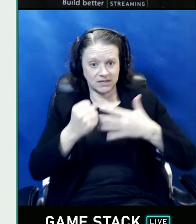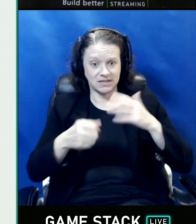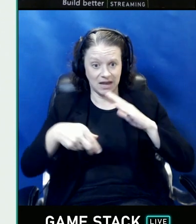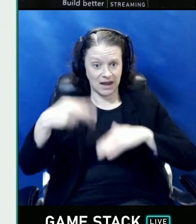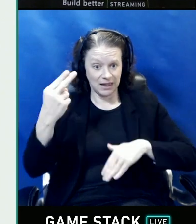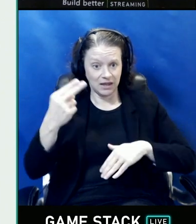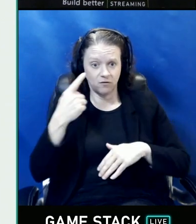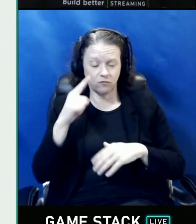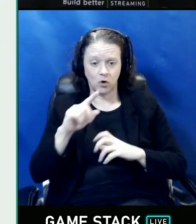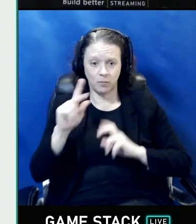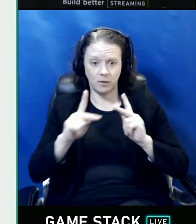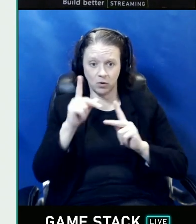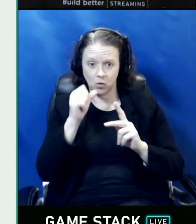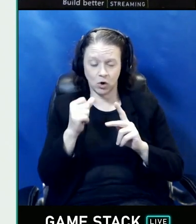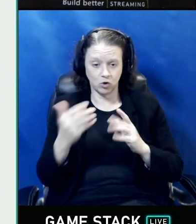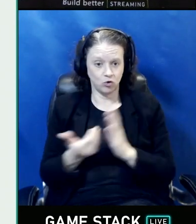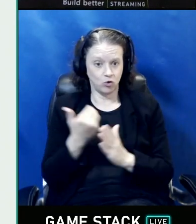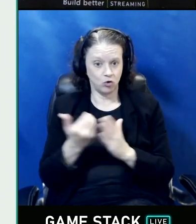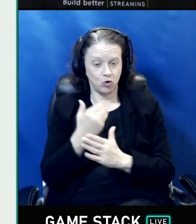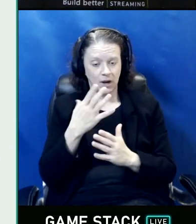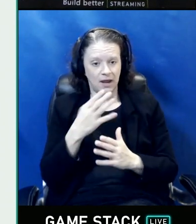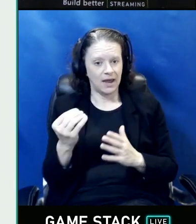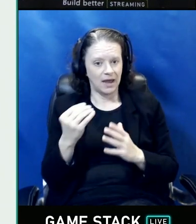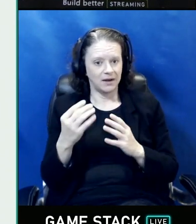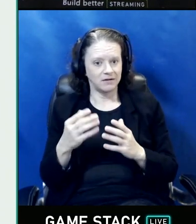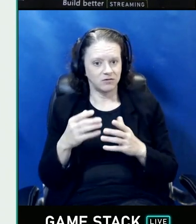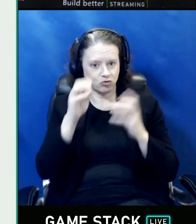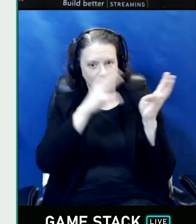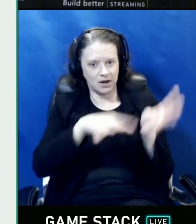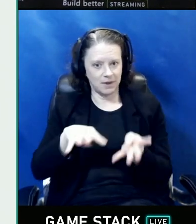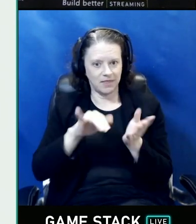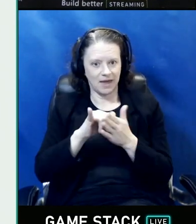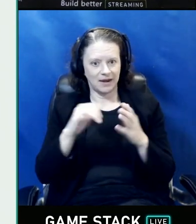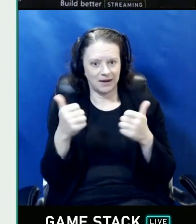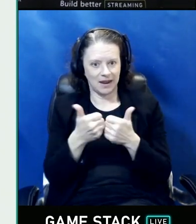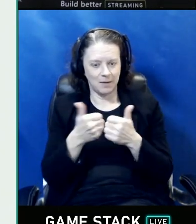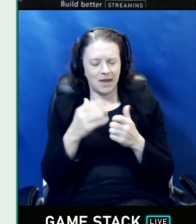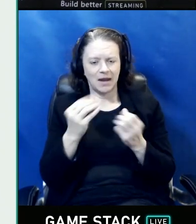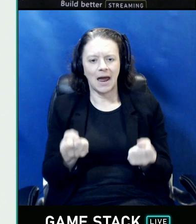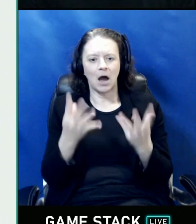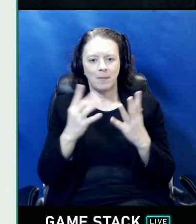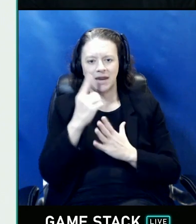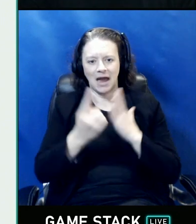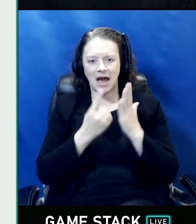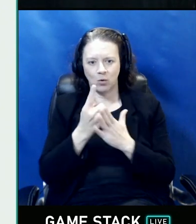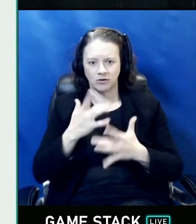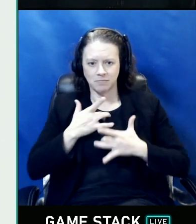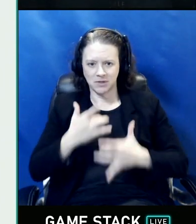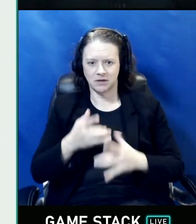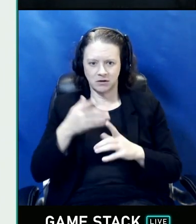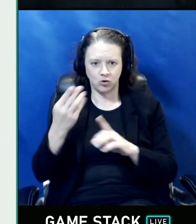and the number of hours they spend streaming the game on Xbox Game Streaming.